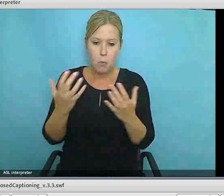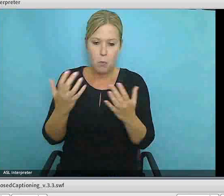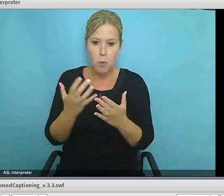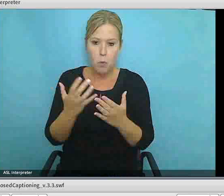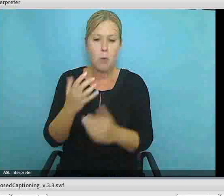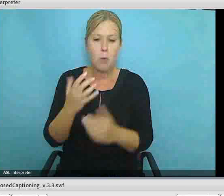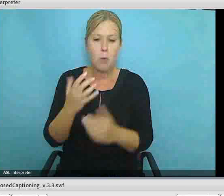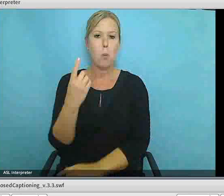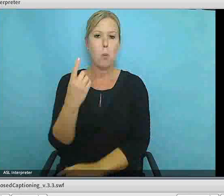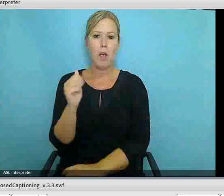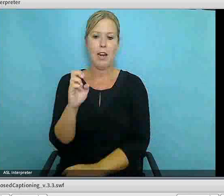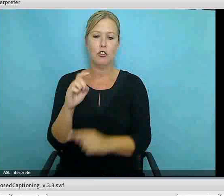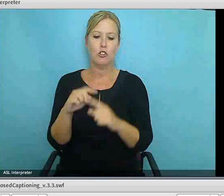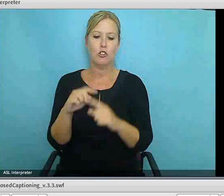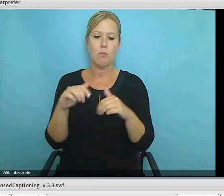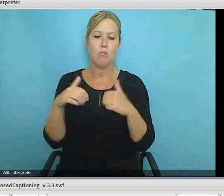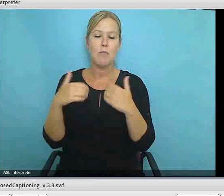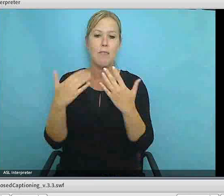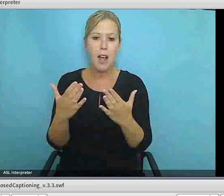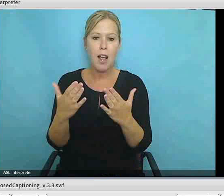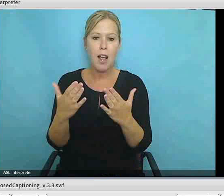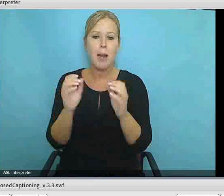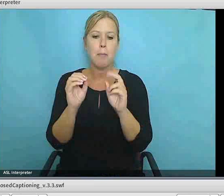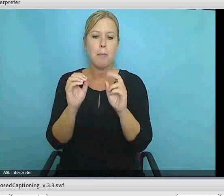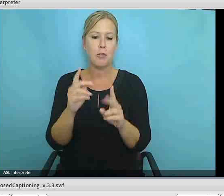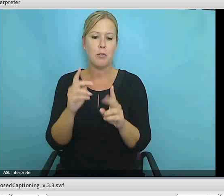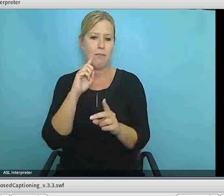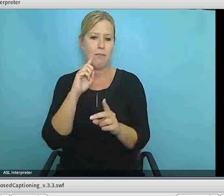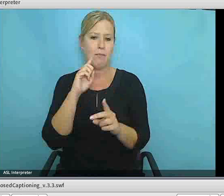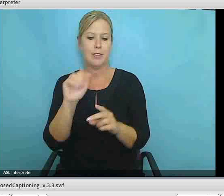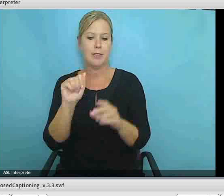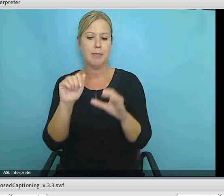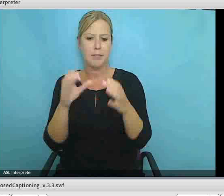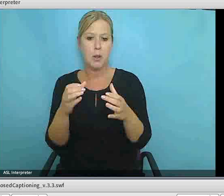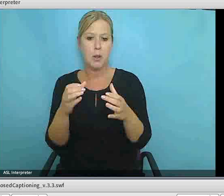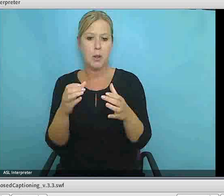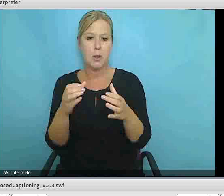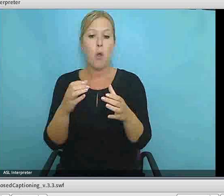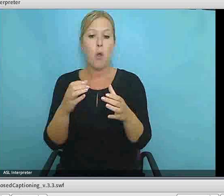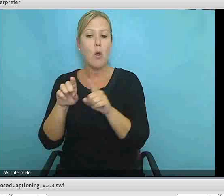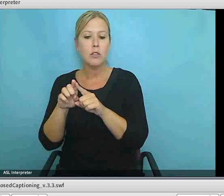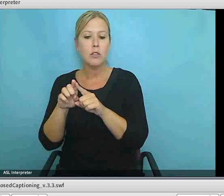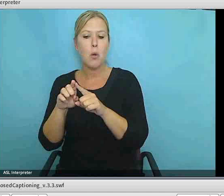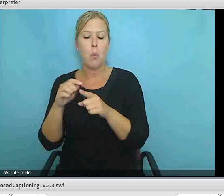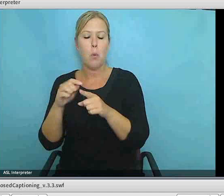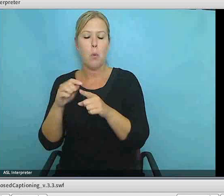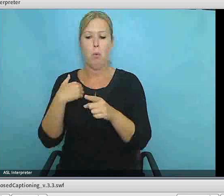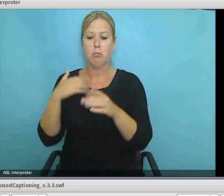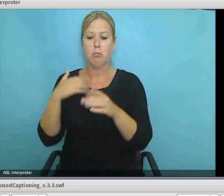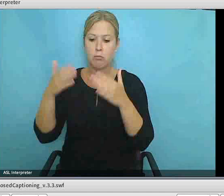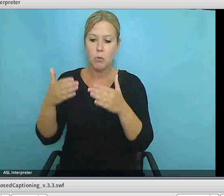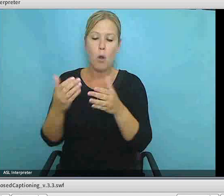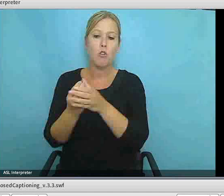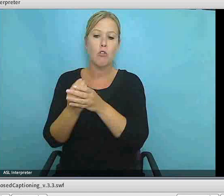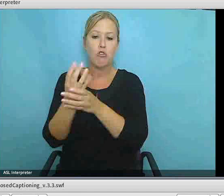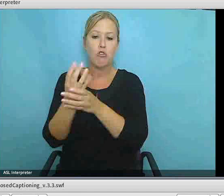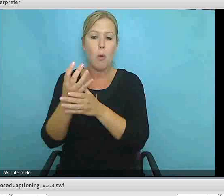and help contain the growth in costs by putting persons with disabilities at a central decision-making